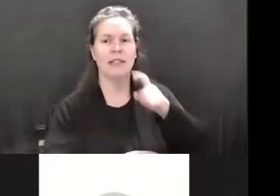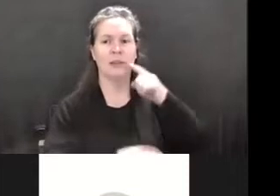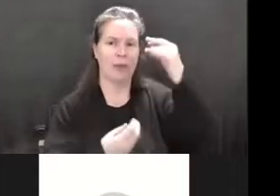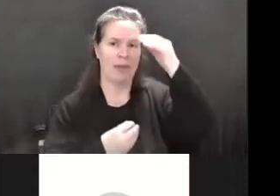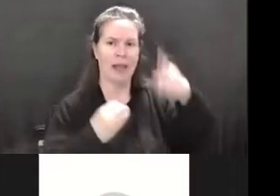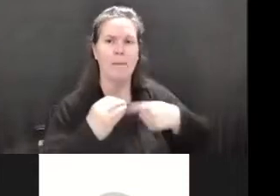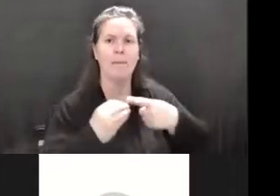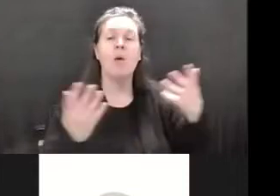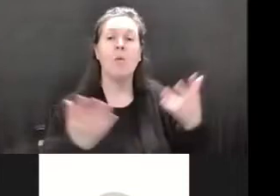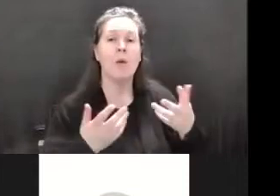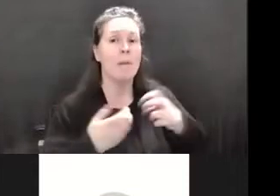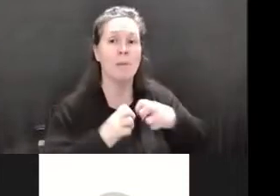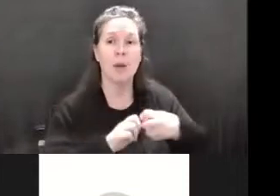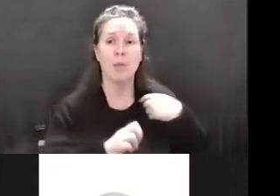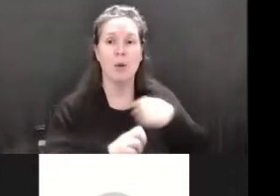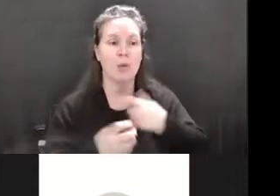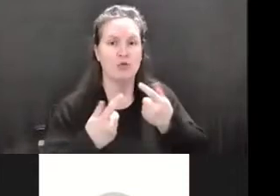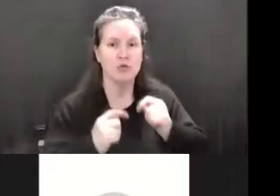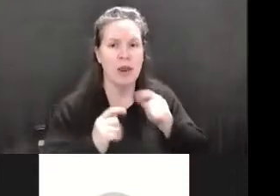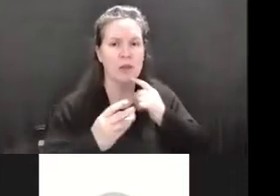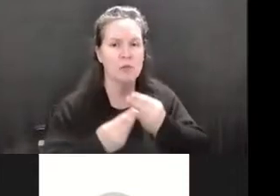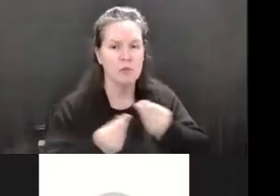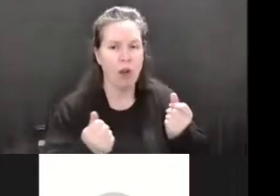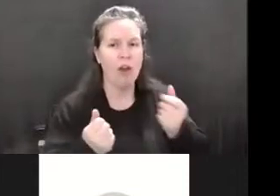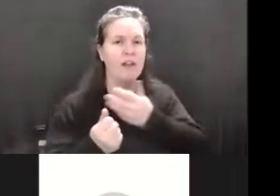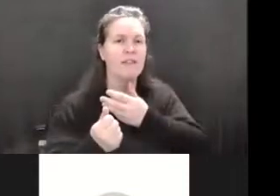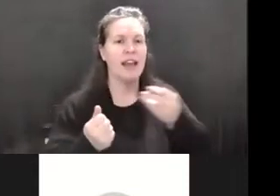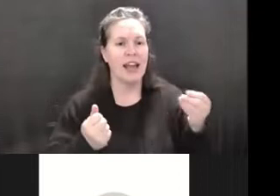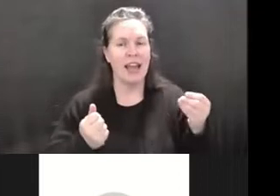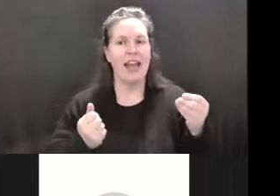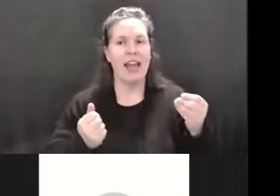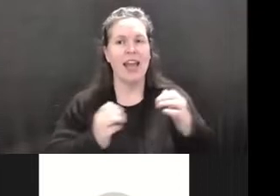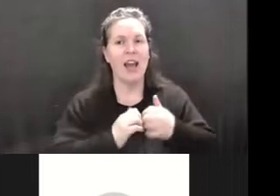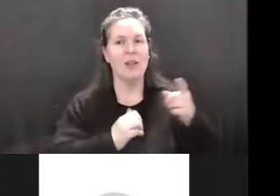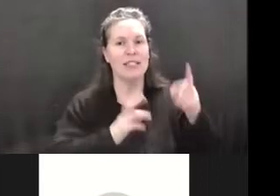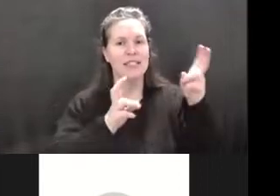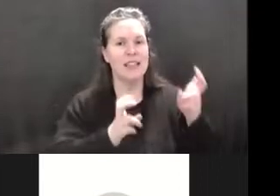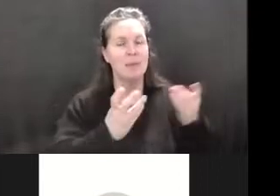what problem are we solving and how does this topic solve that problem?